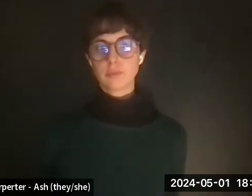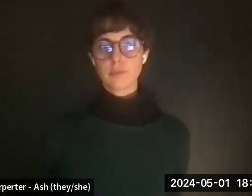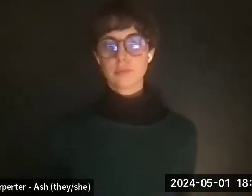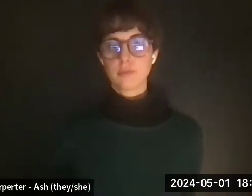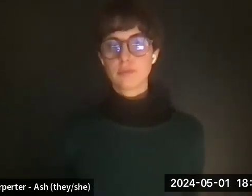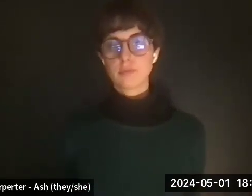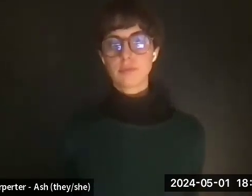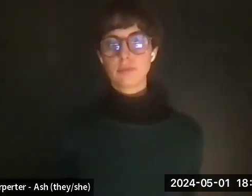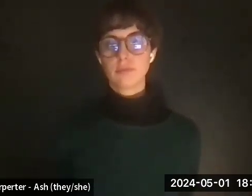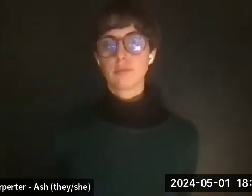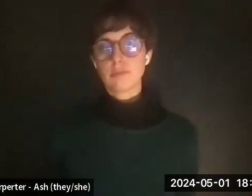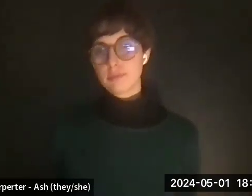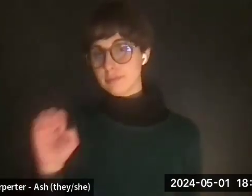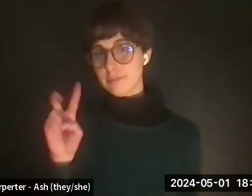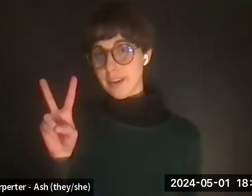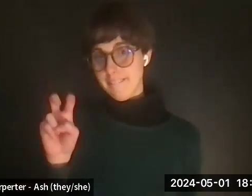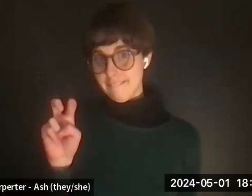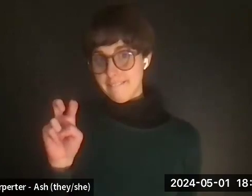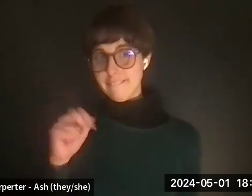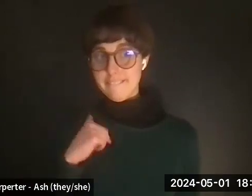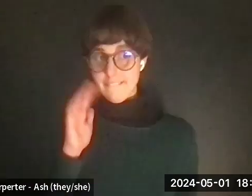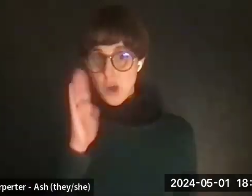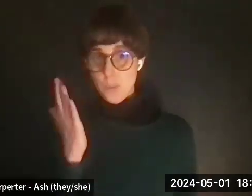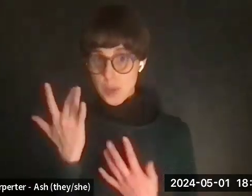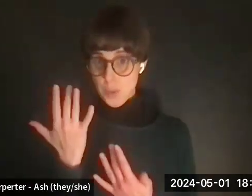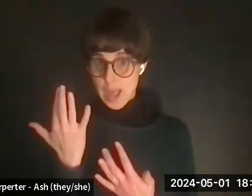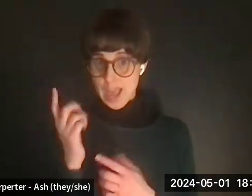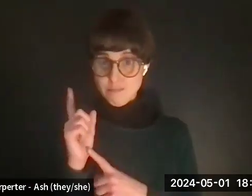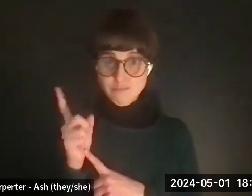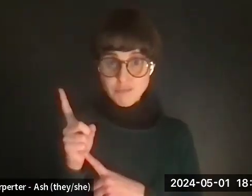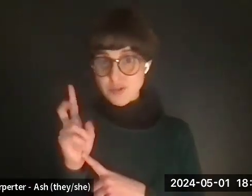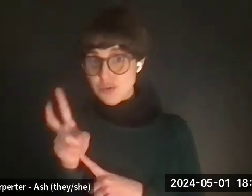So I'll just pause for one more moment here if there's any additional takers for the next minute